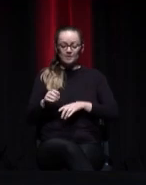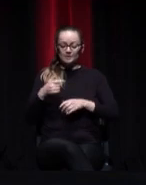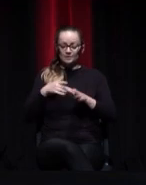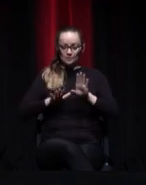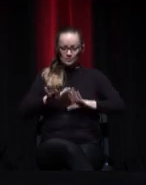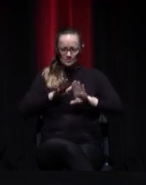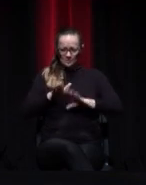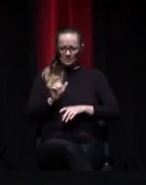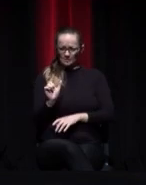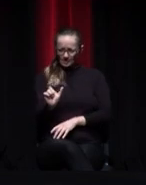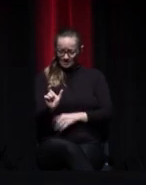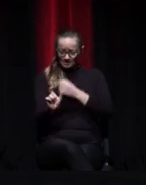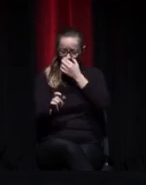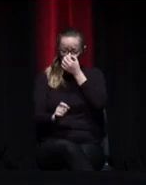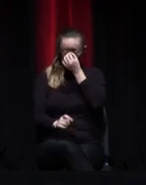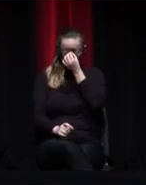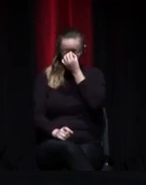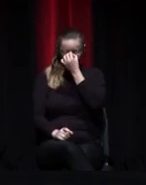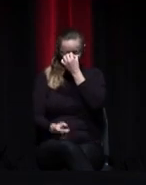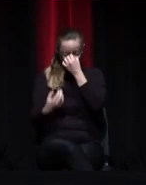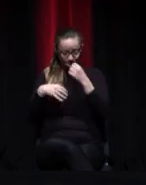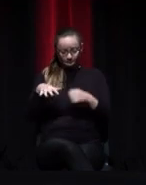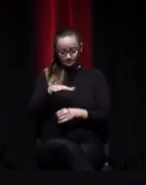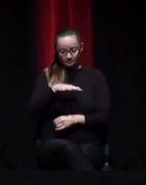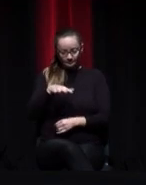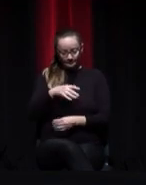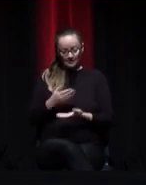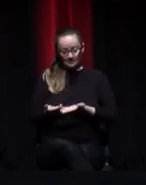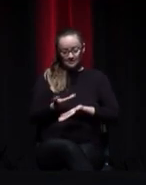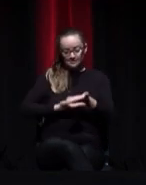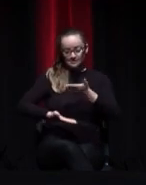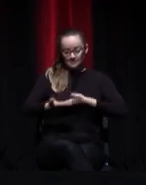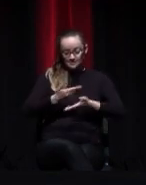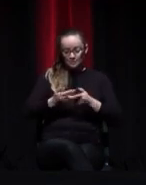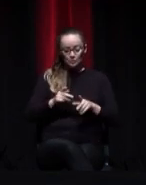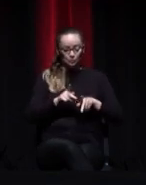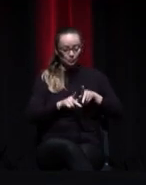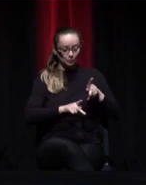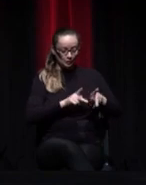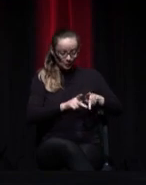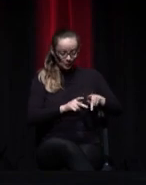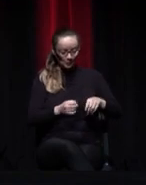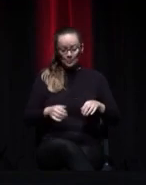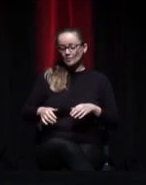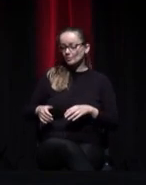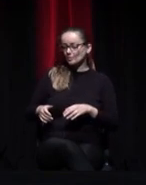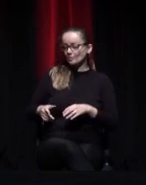in an environment that has a new configuration between the public and the private. An environment that has a new configuration